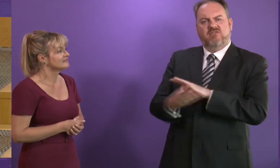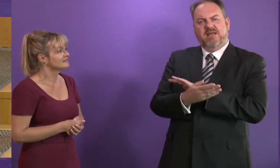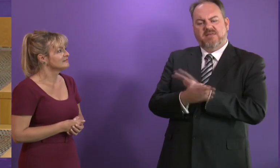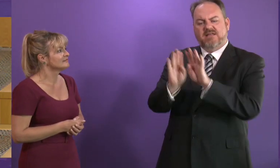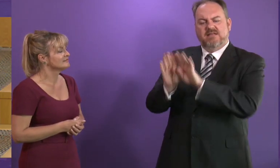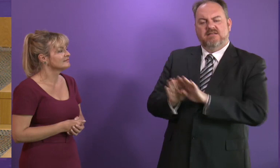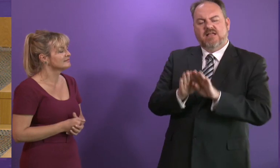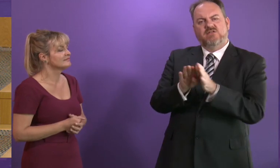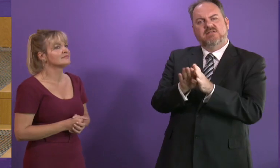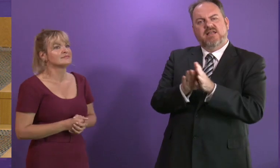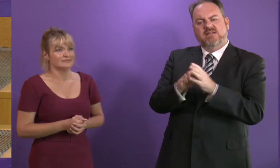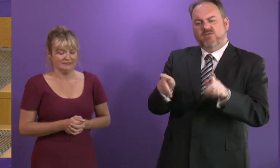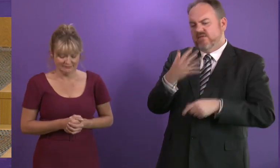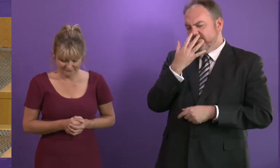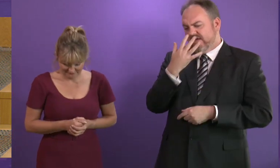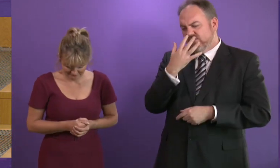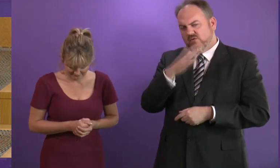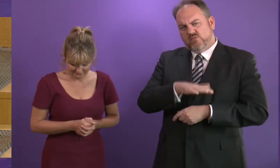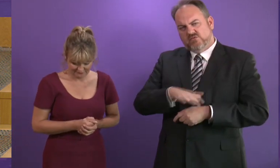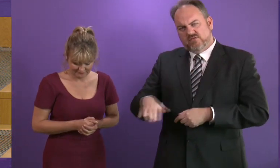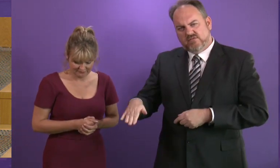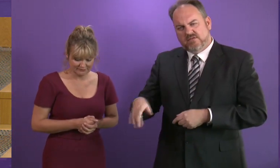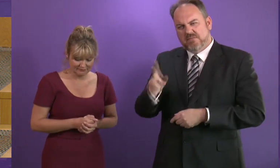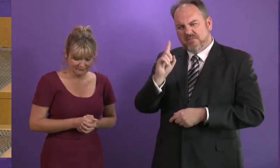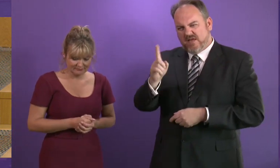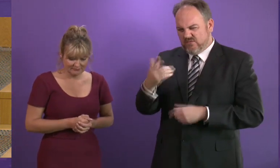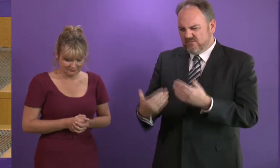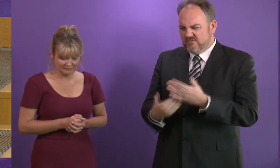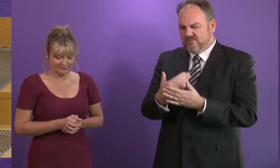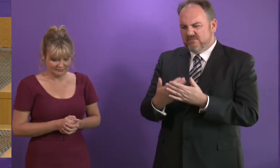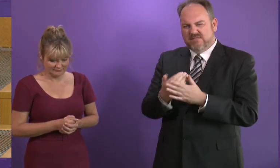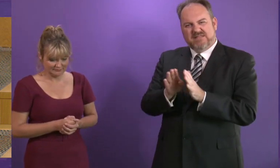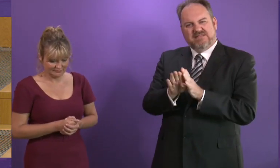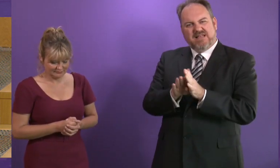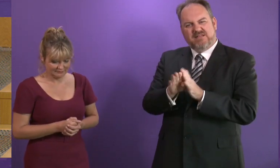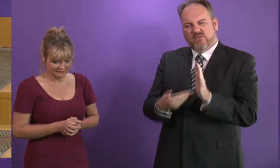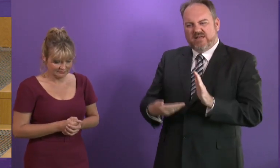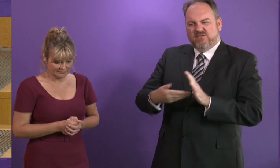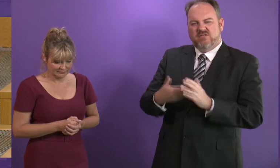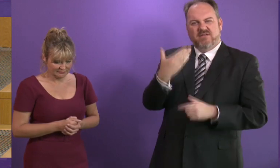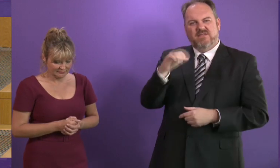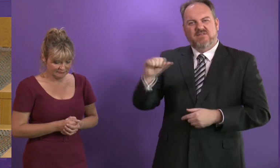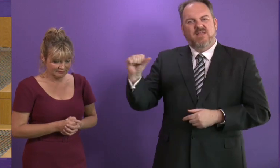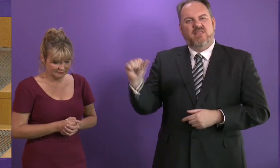the Scottish Government has ordered tests for another 50,000 primary 1 pupils. Why has